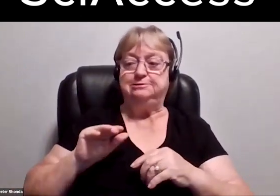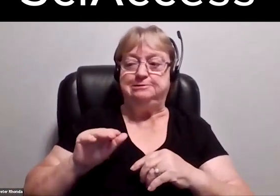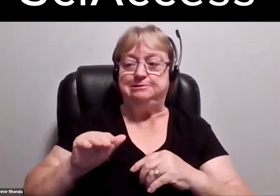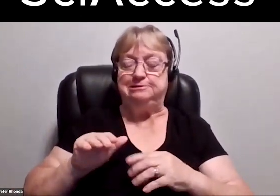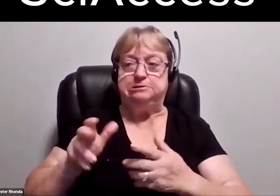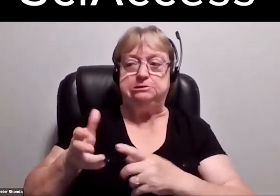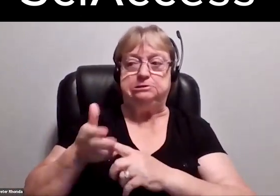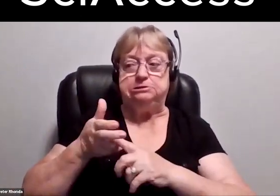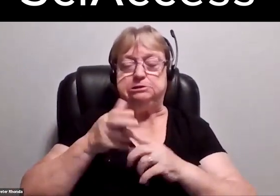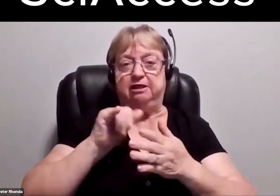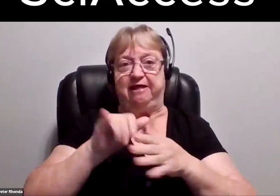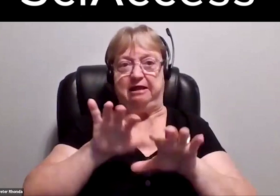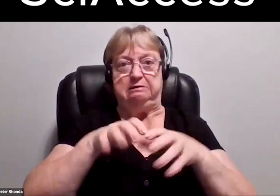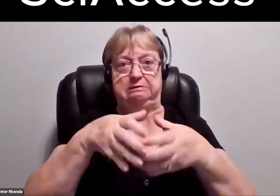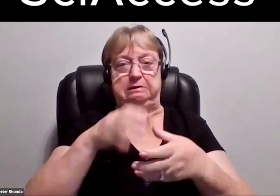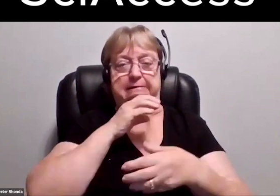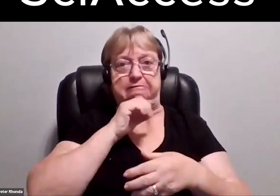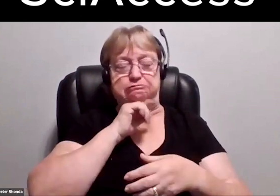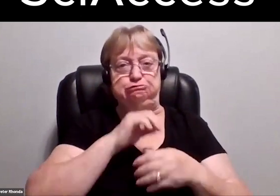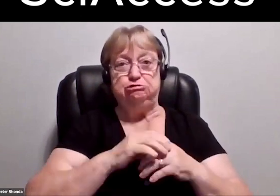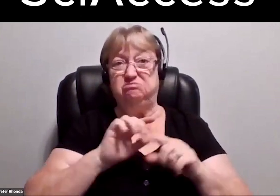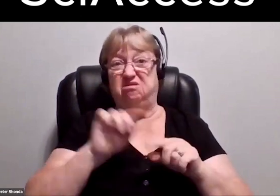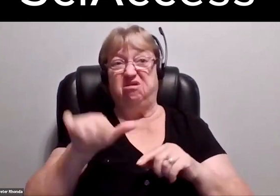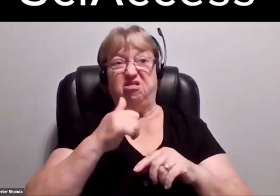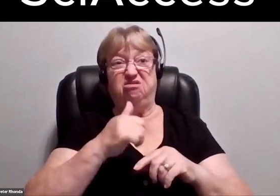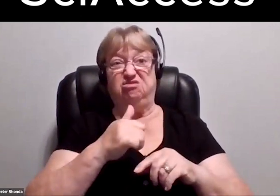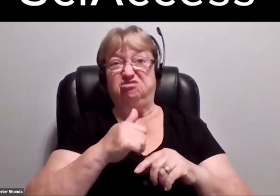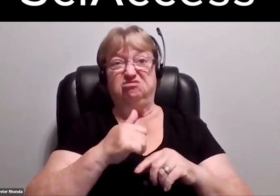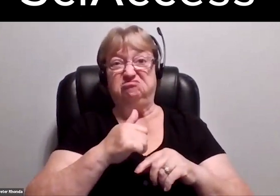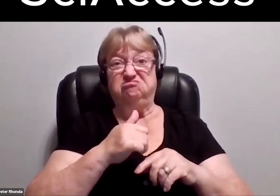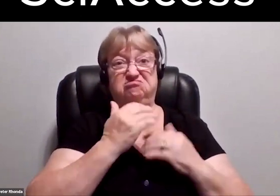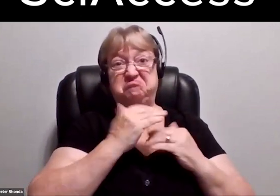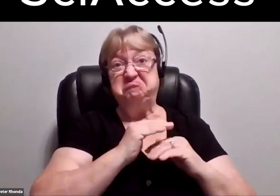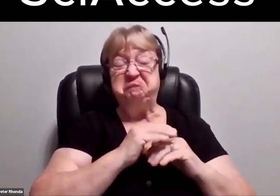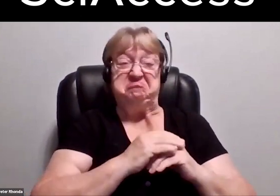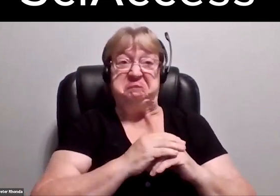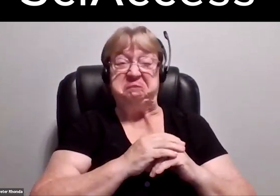Otherwise, we don't have any other real restrictions. Fantastic.